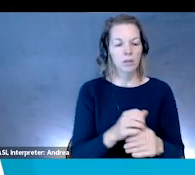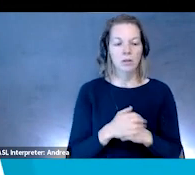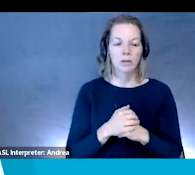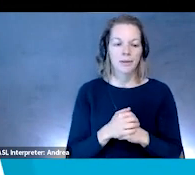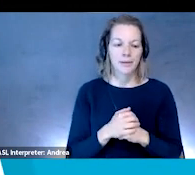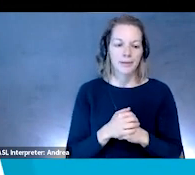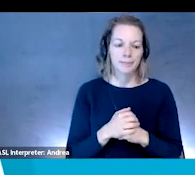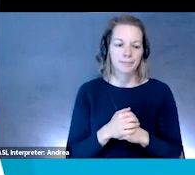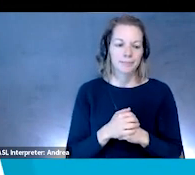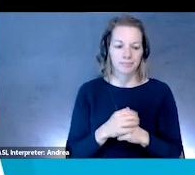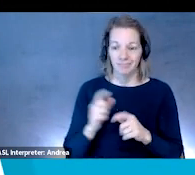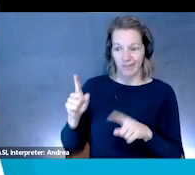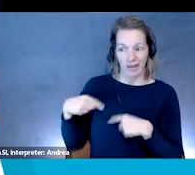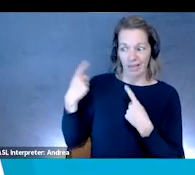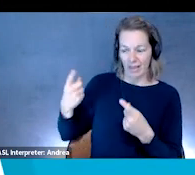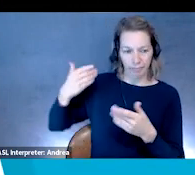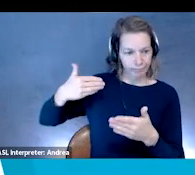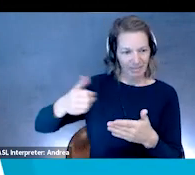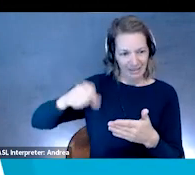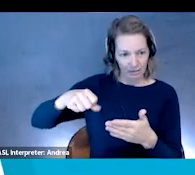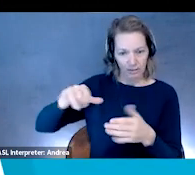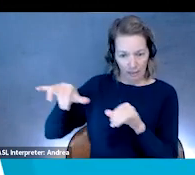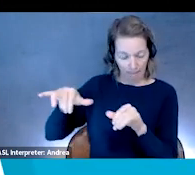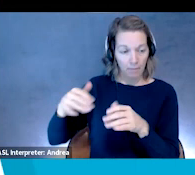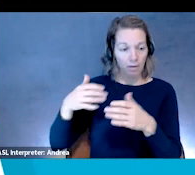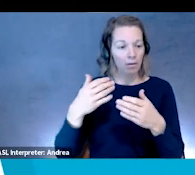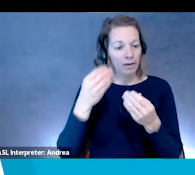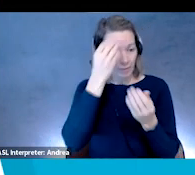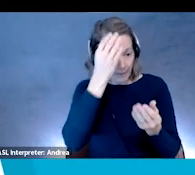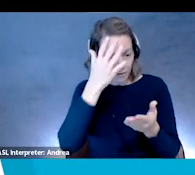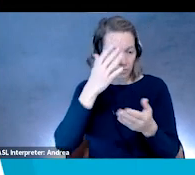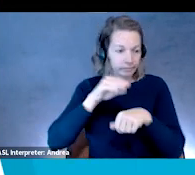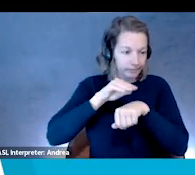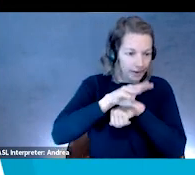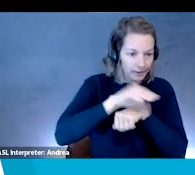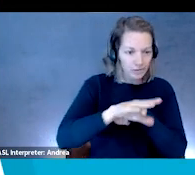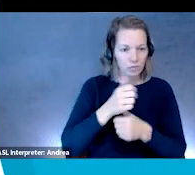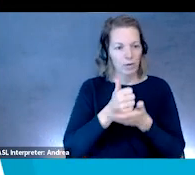SO WE CAN HELP WITH